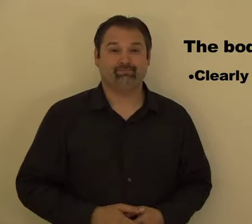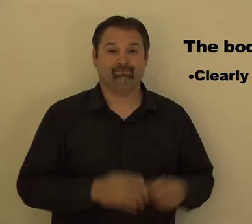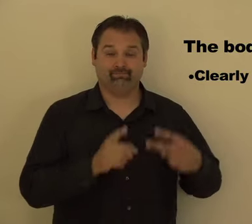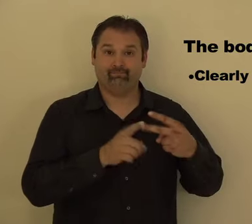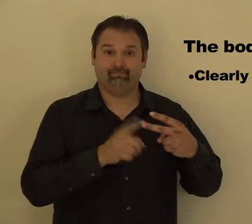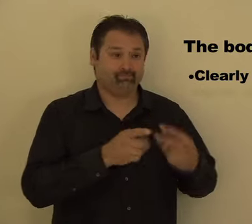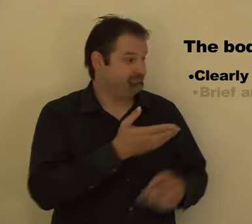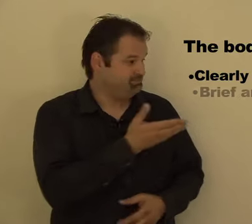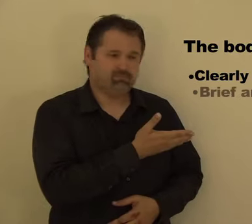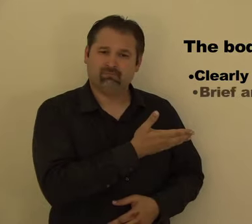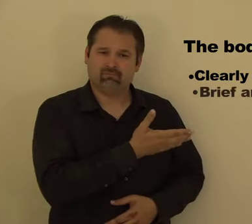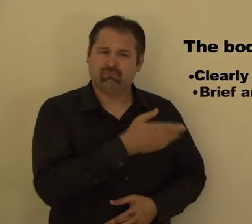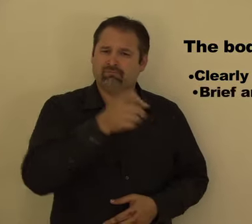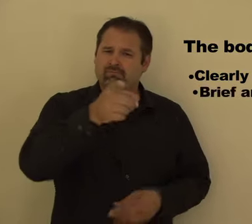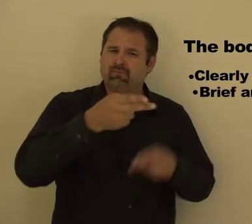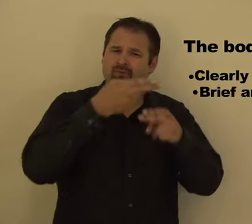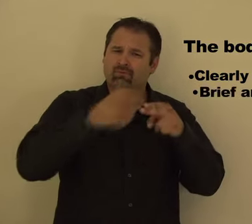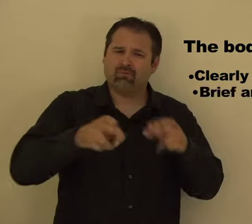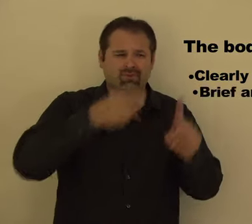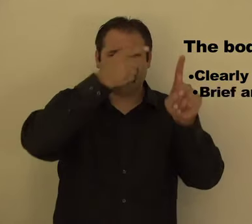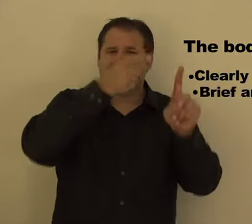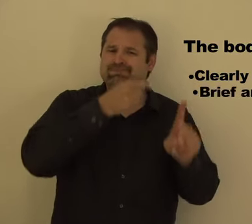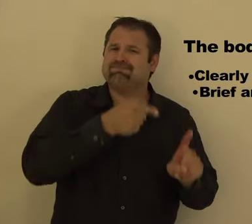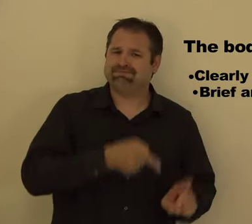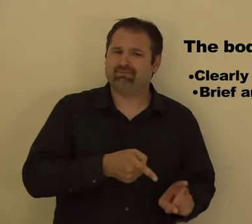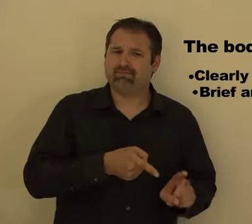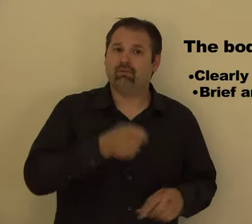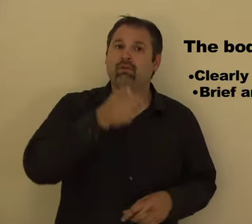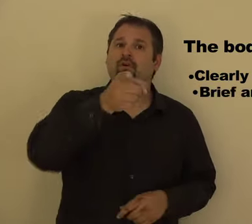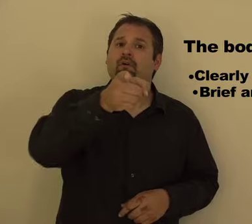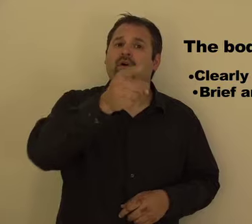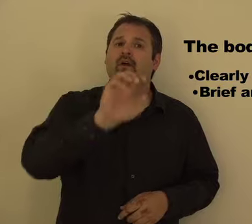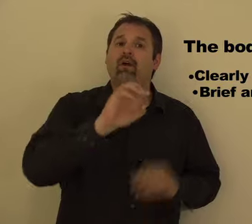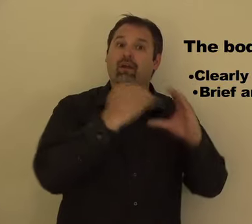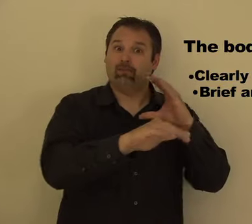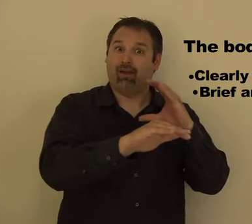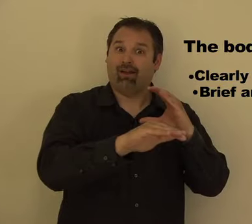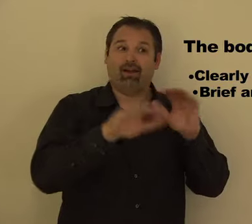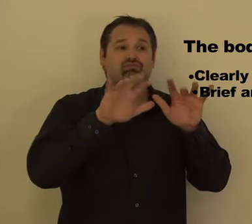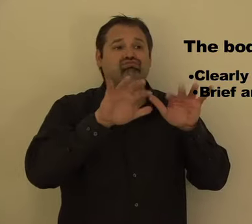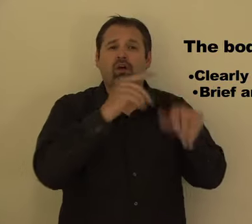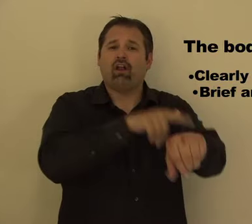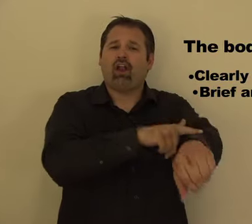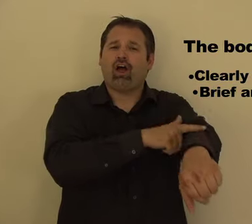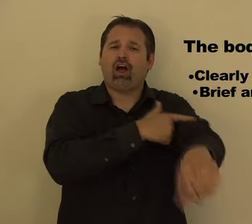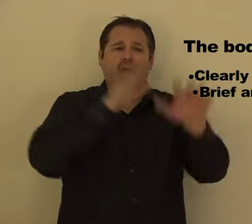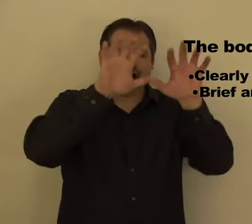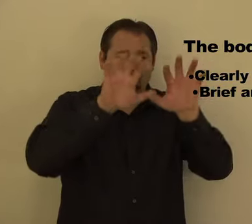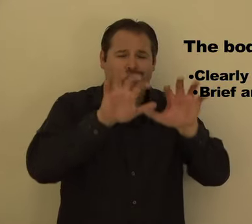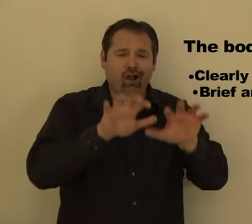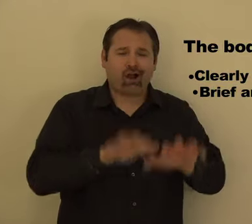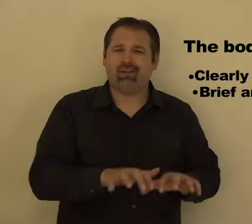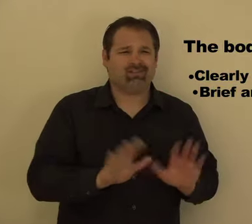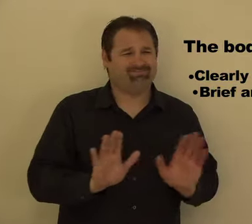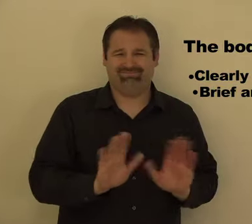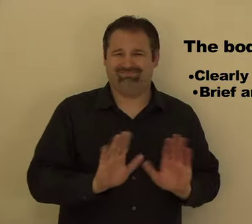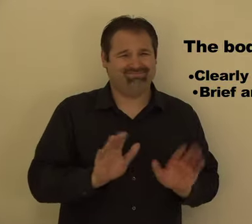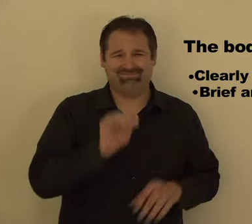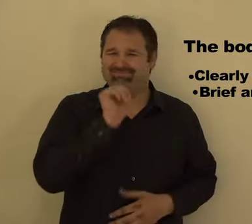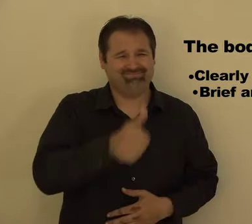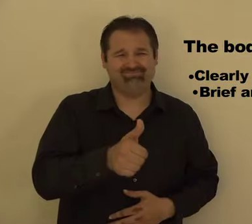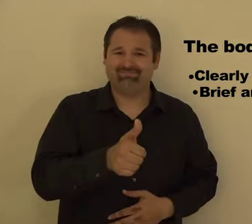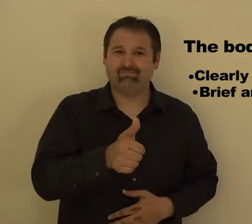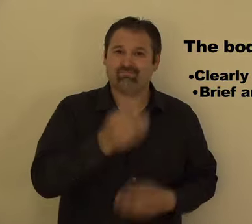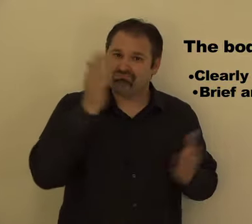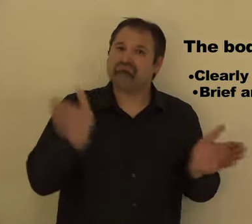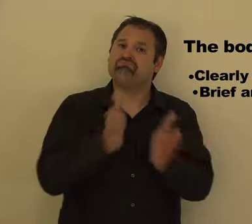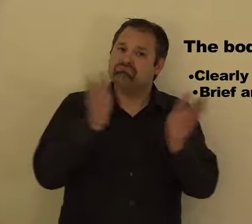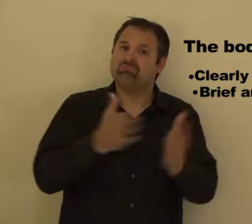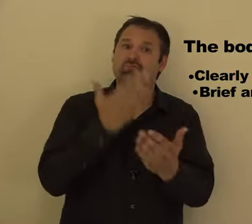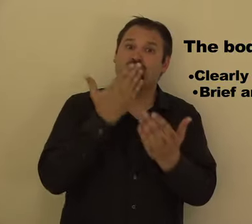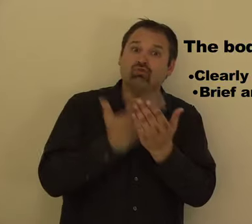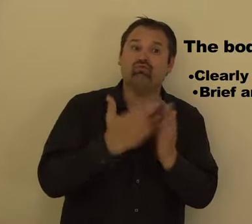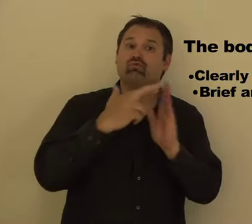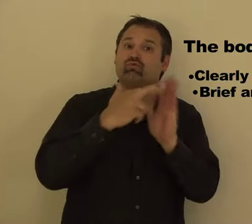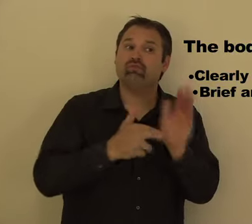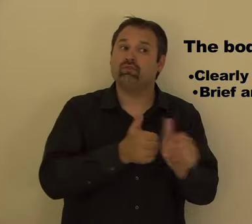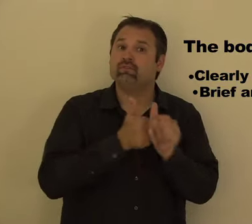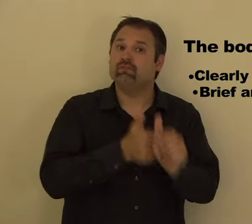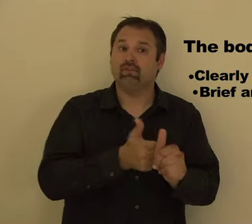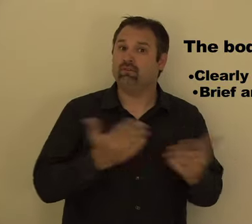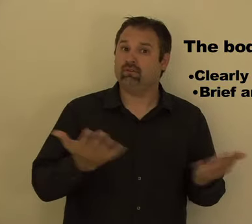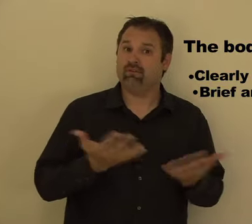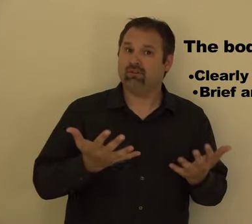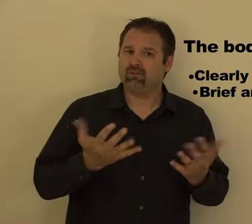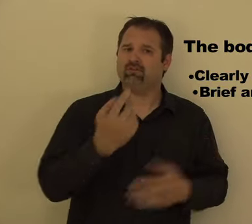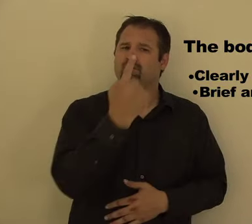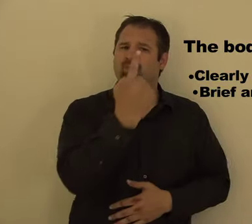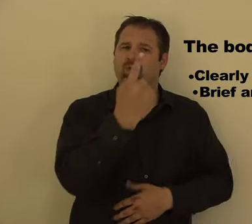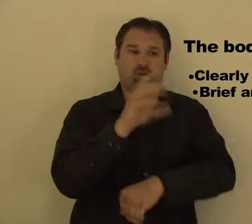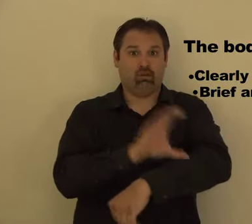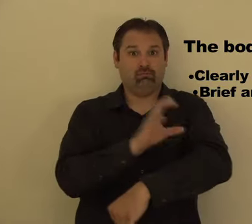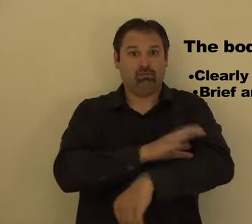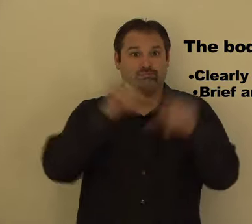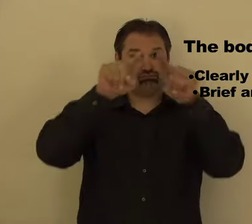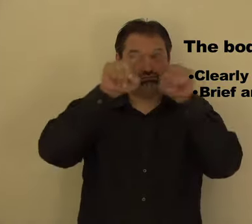A good rule of thumb is that it should not be over one screen in length.